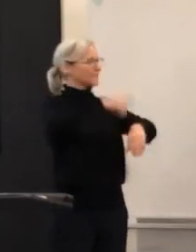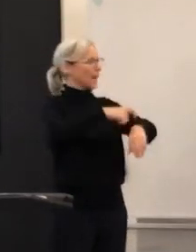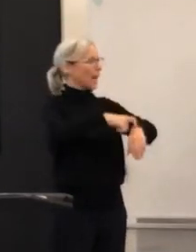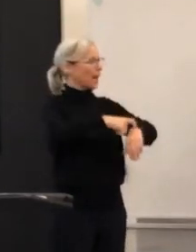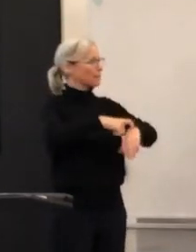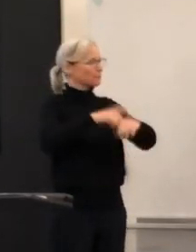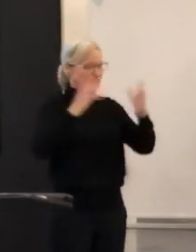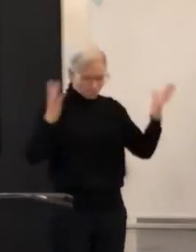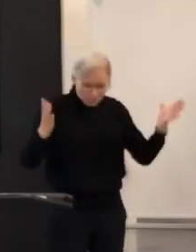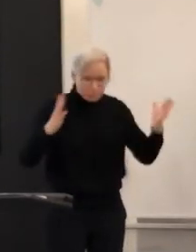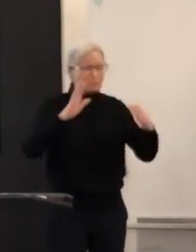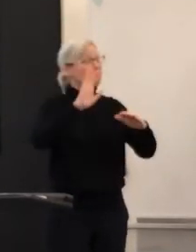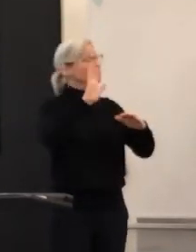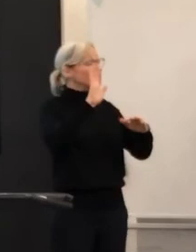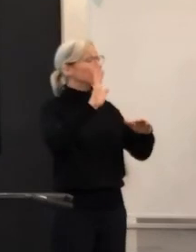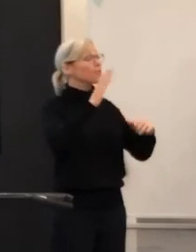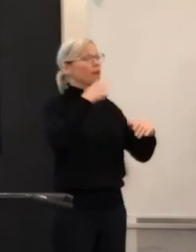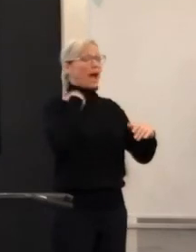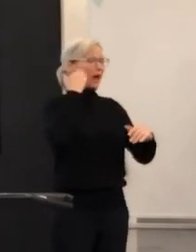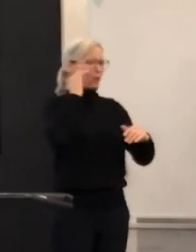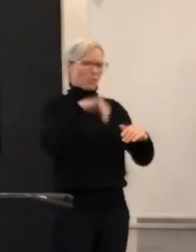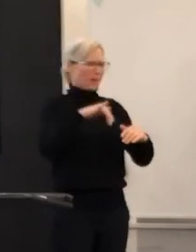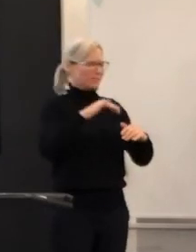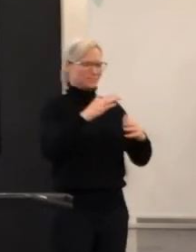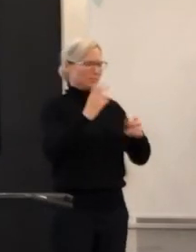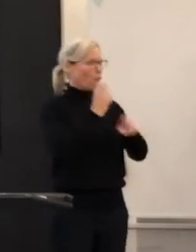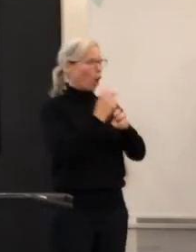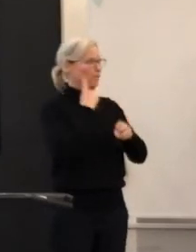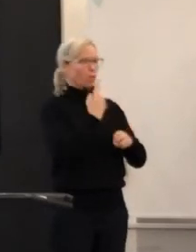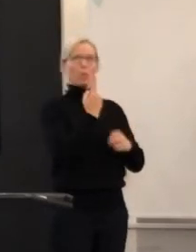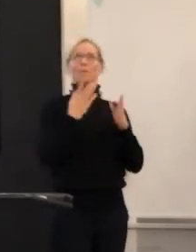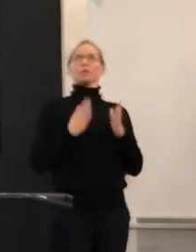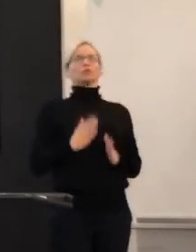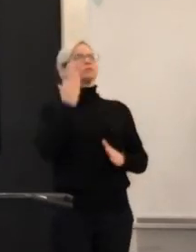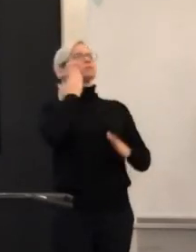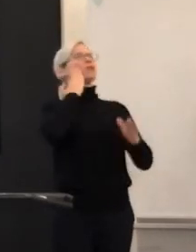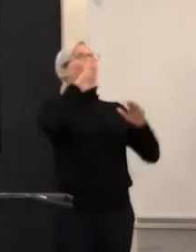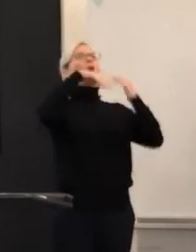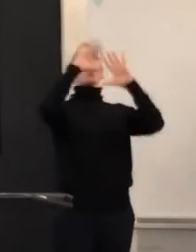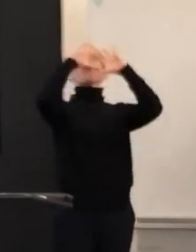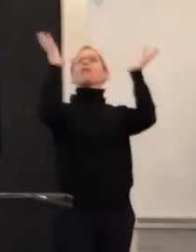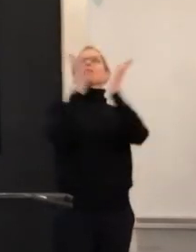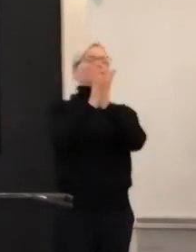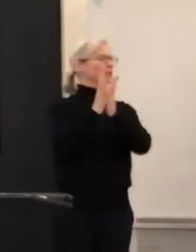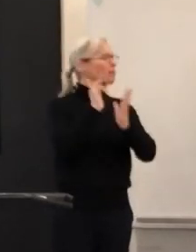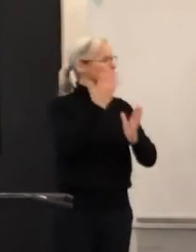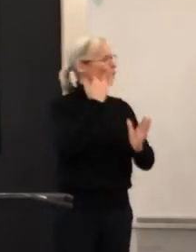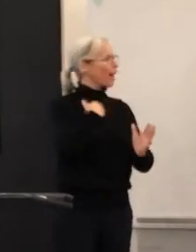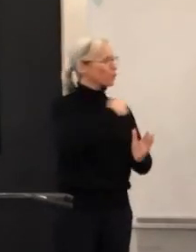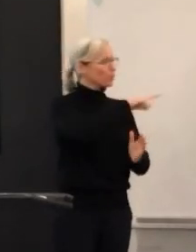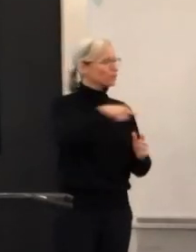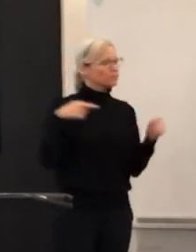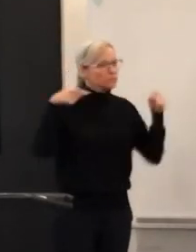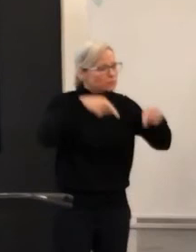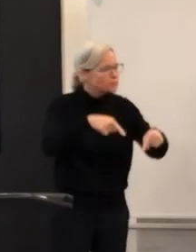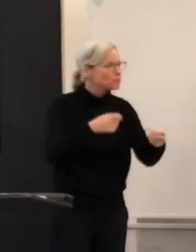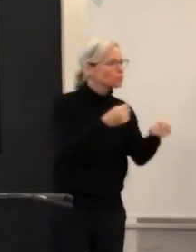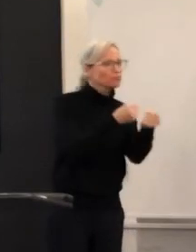individual people to stay on top of all of this and manage things individually and that's why we're working together to develop some policies